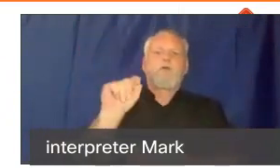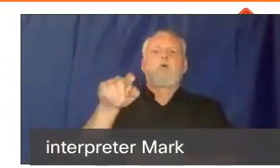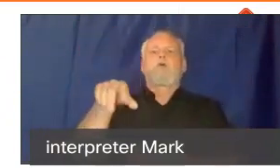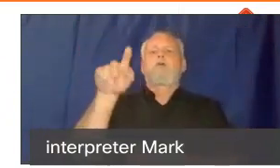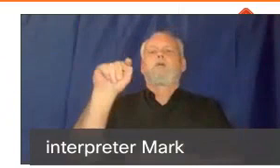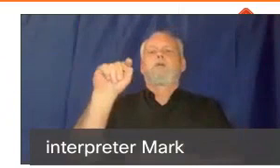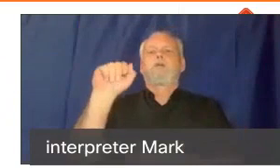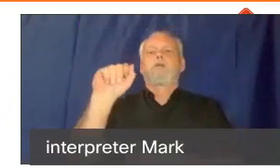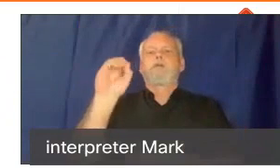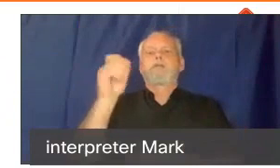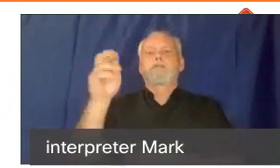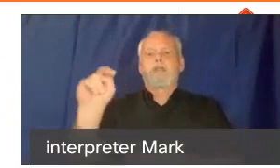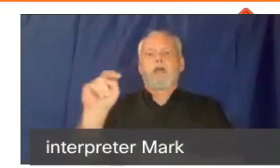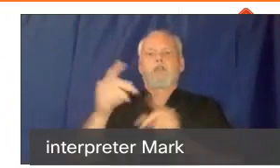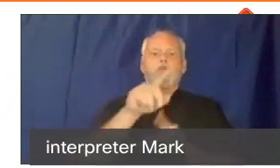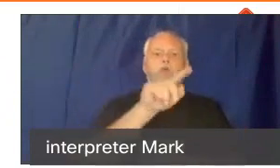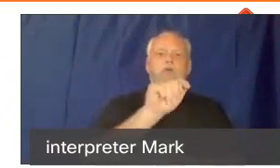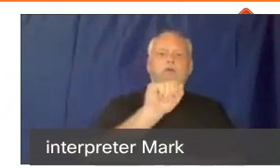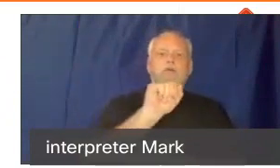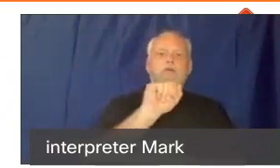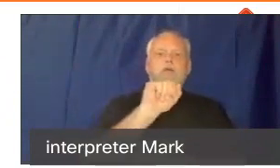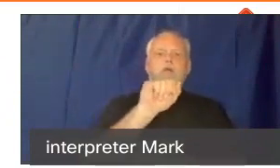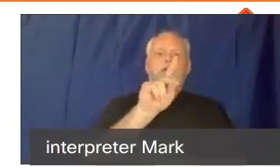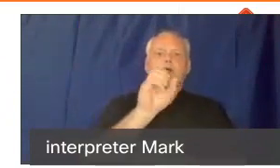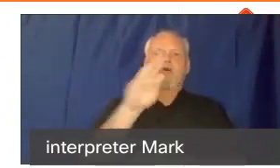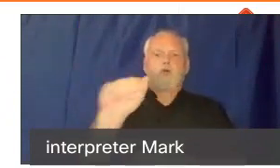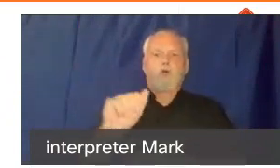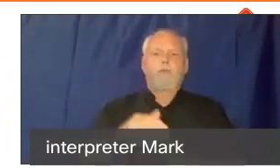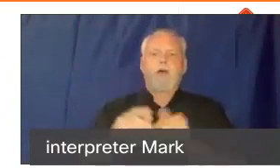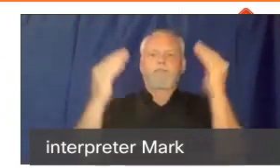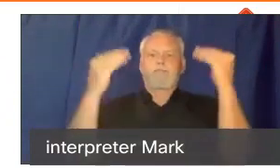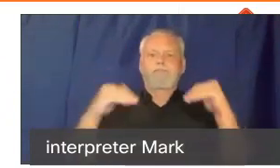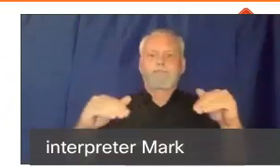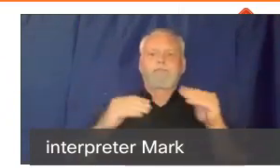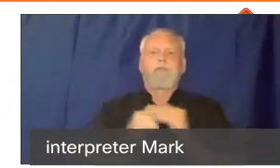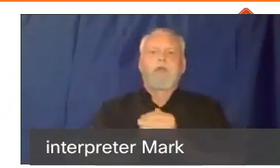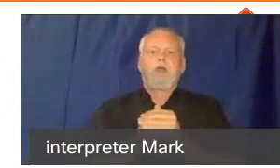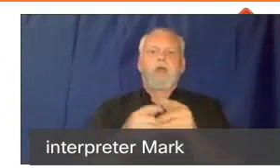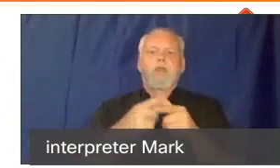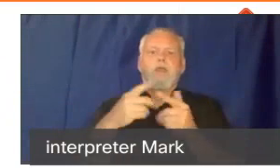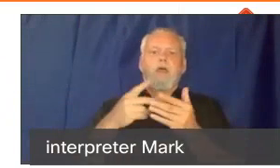And then the next 2nd would be the budget guy so he got located where it will be along.